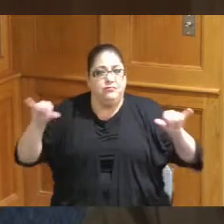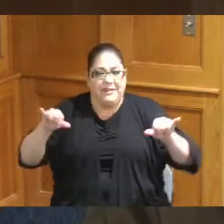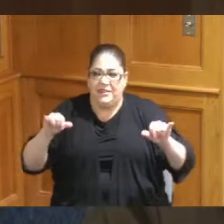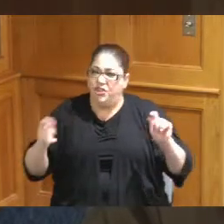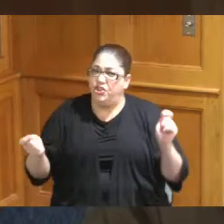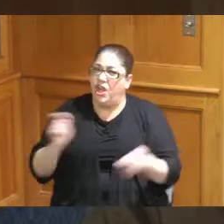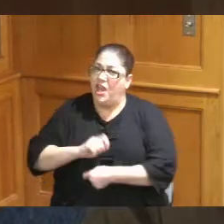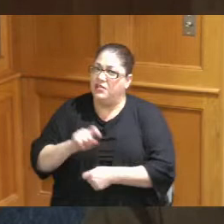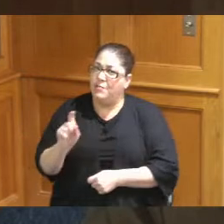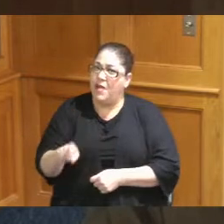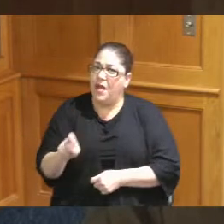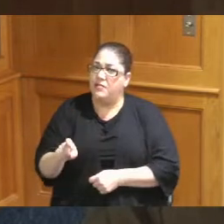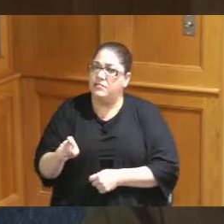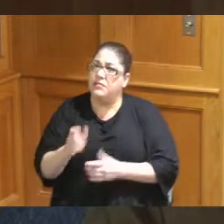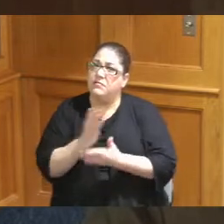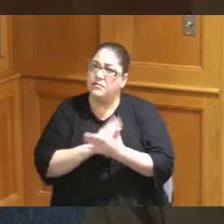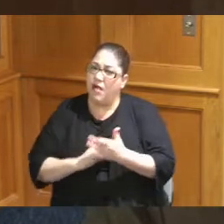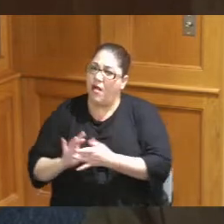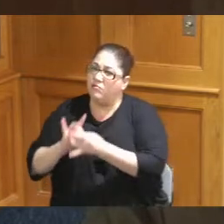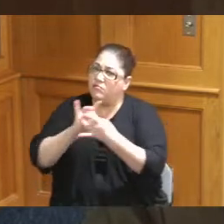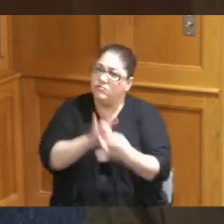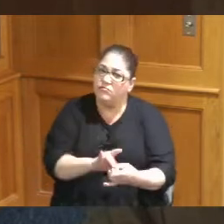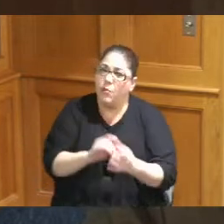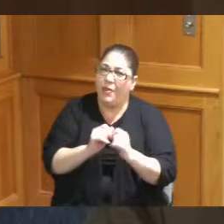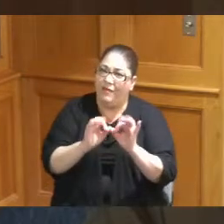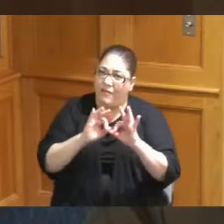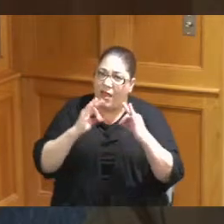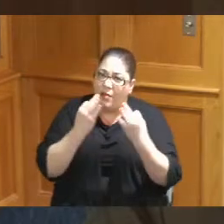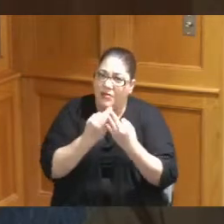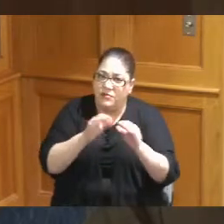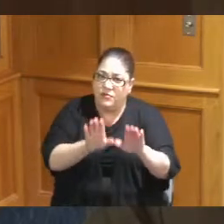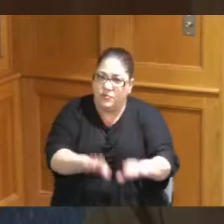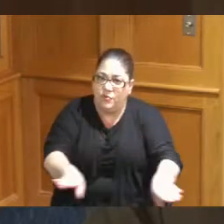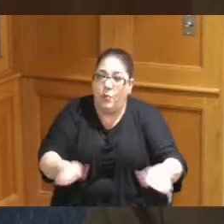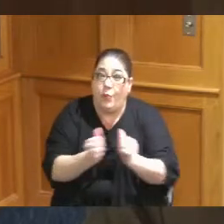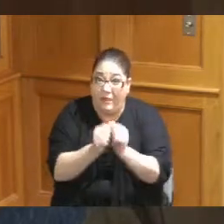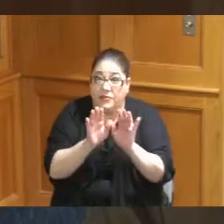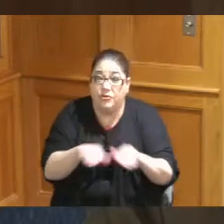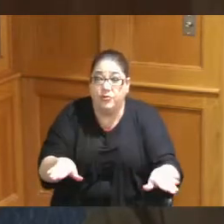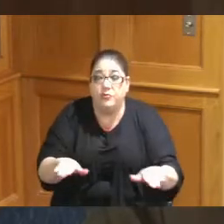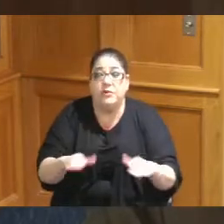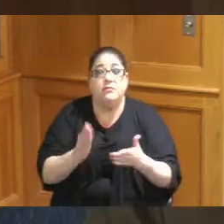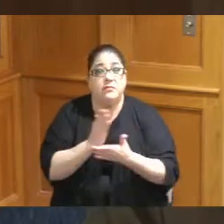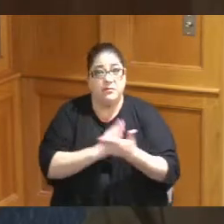needs are relative to families and kids and as you say some of the young people transitioning